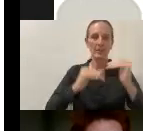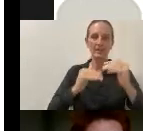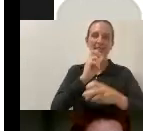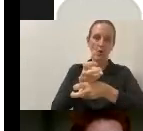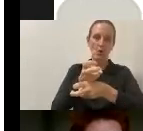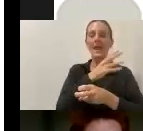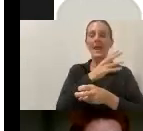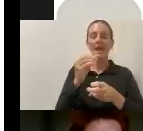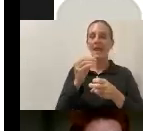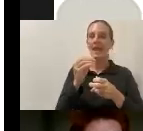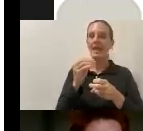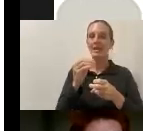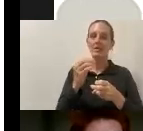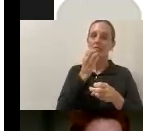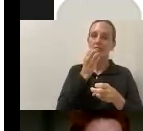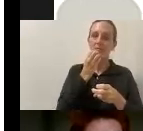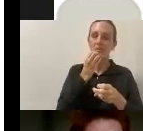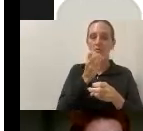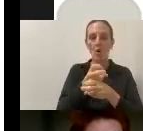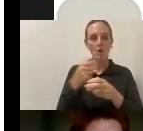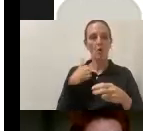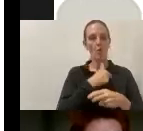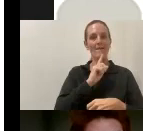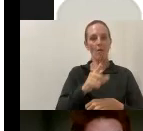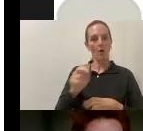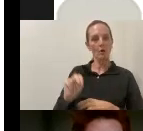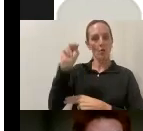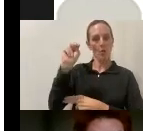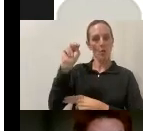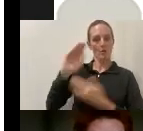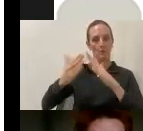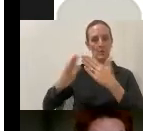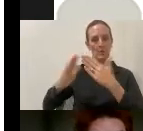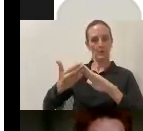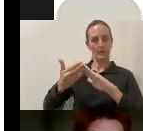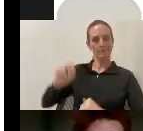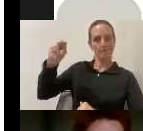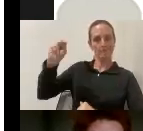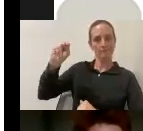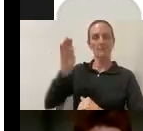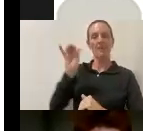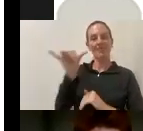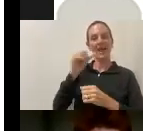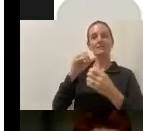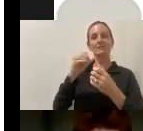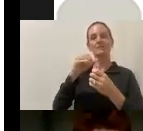Food sovereignty is very difficult, we're a northern community so this creates some... Do you know the northern story?